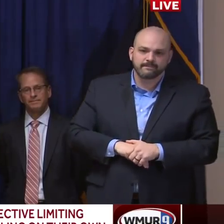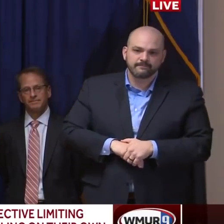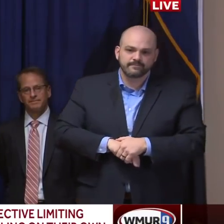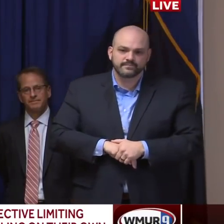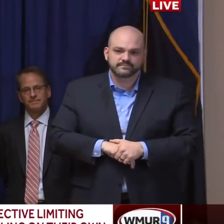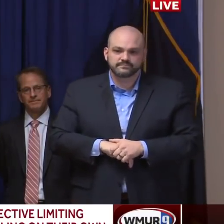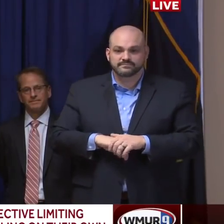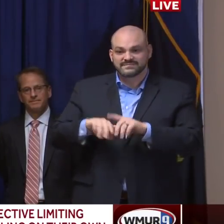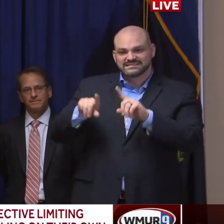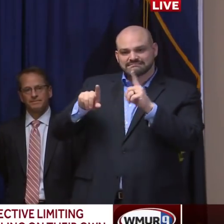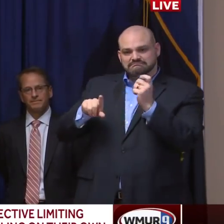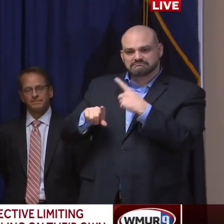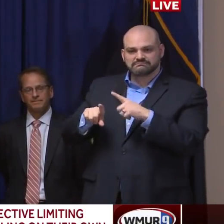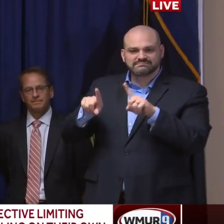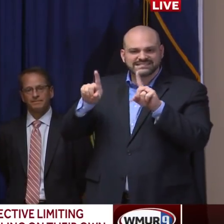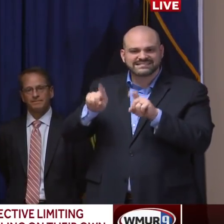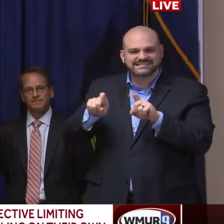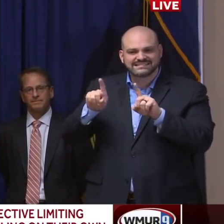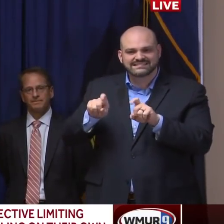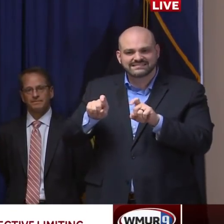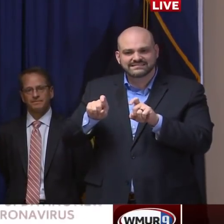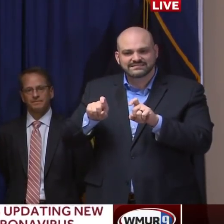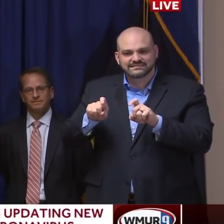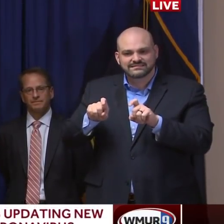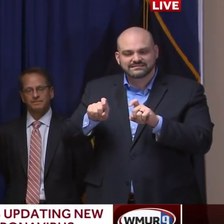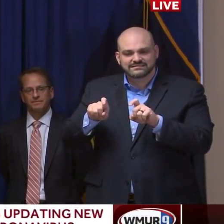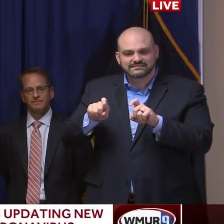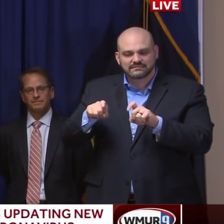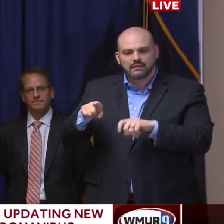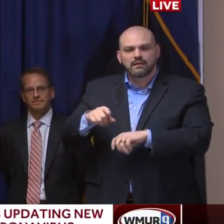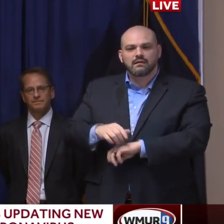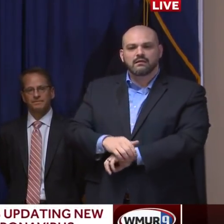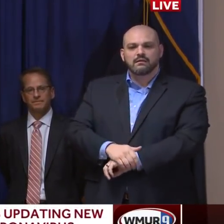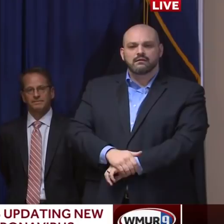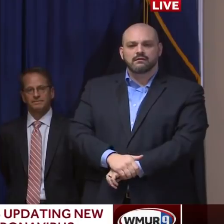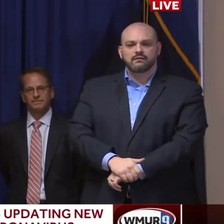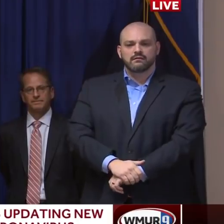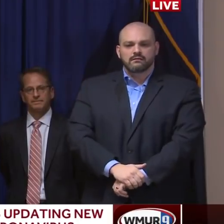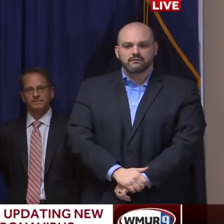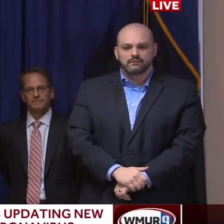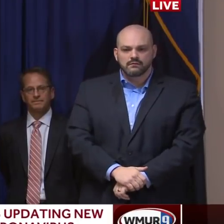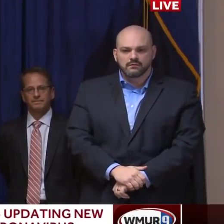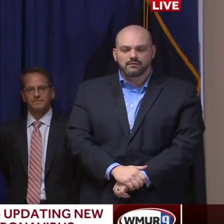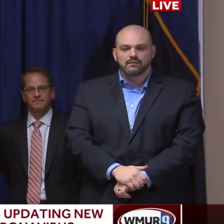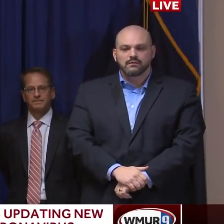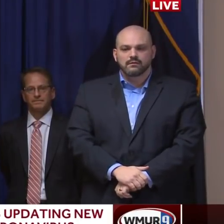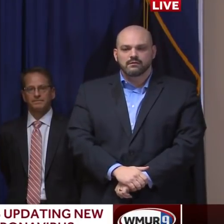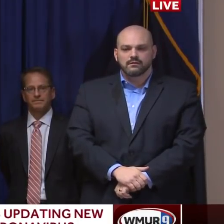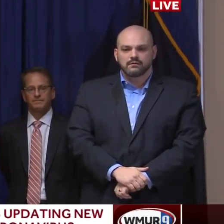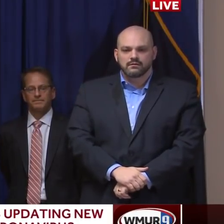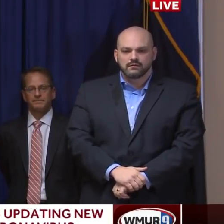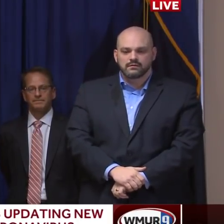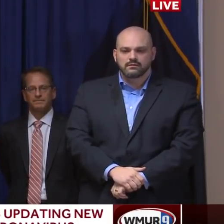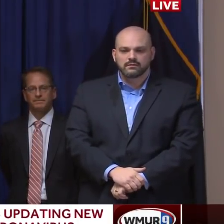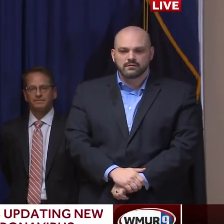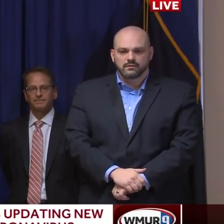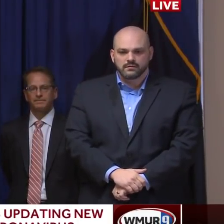PEOPLE ARE MAKING DECISIONS ON THEIR RISK FACTORS THEY SEE OUT THERE.